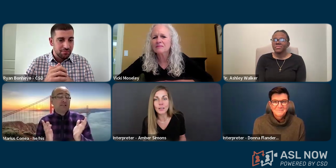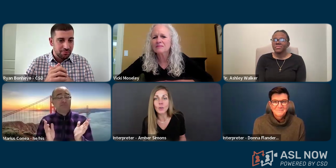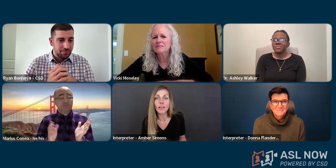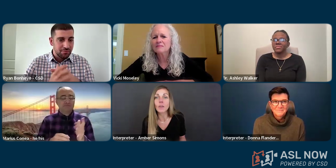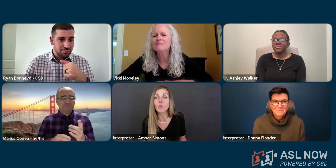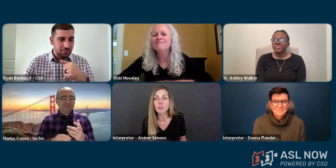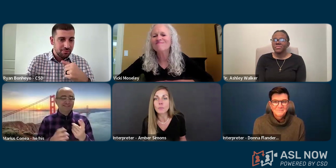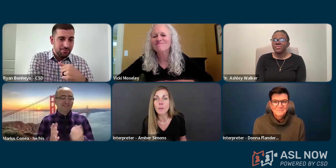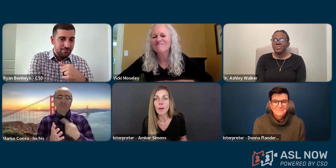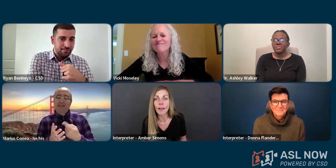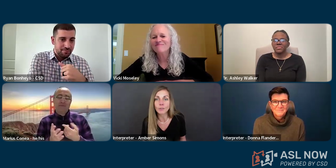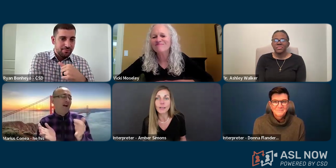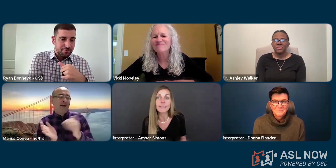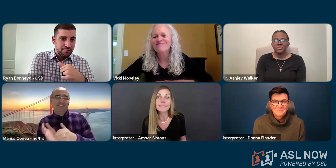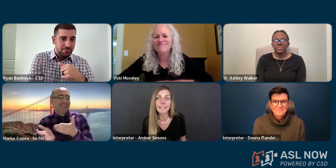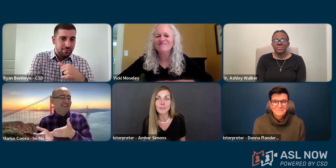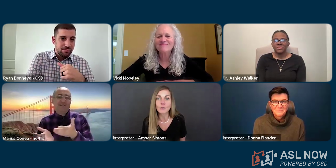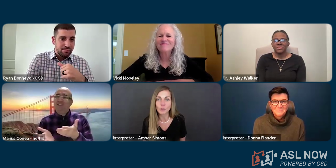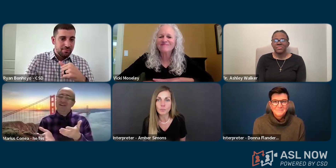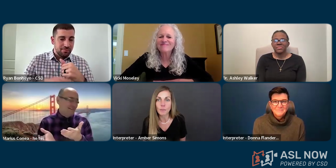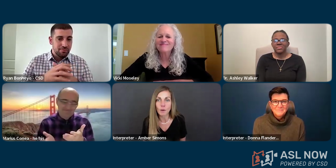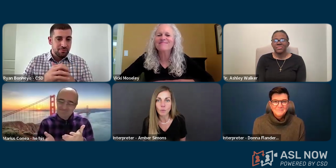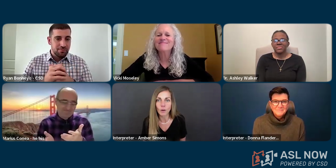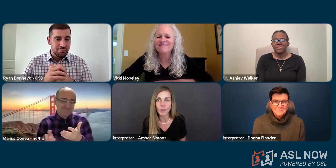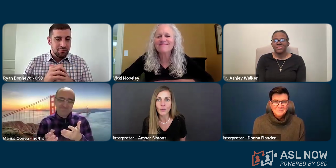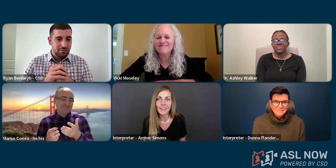you know, like a voice memo and translate the voice memo for you.